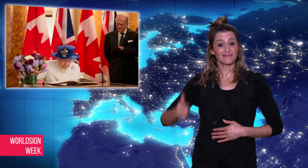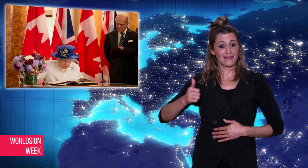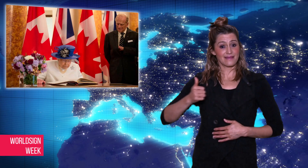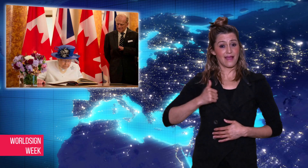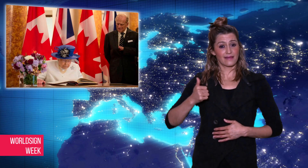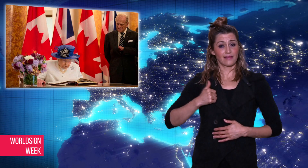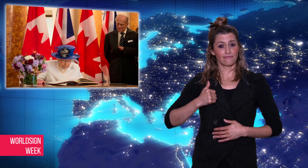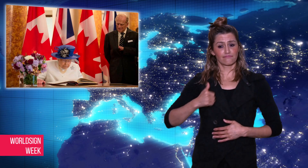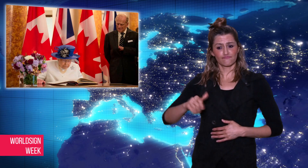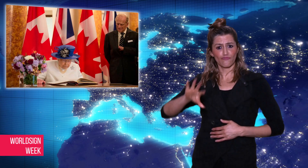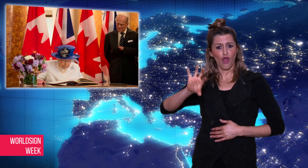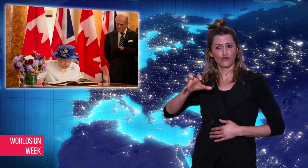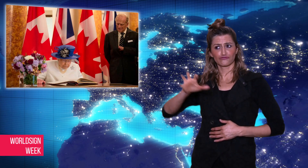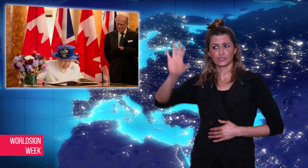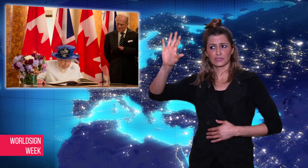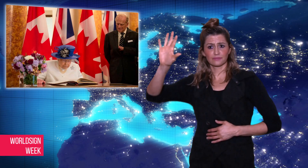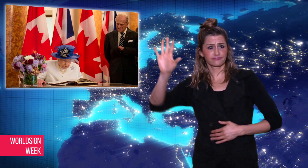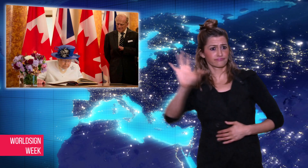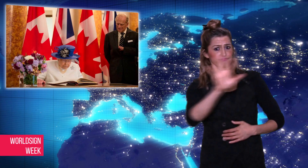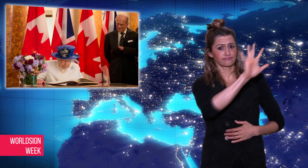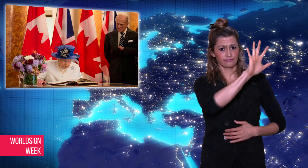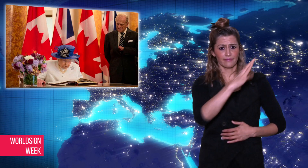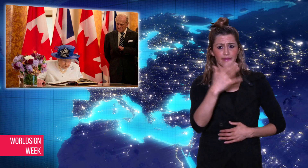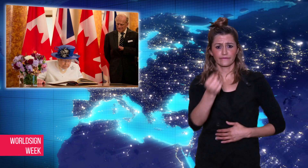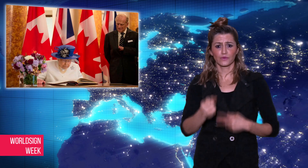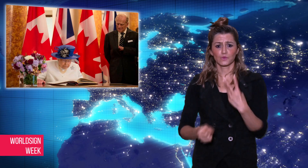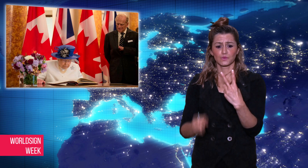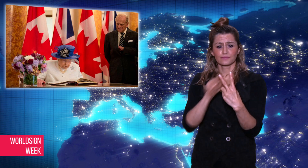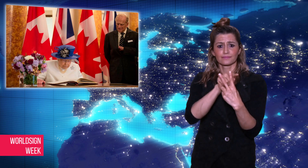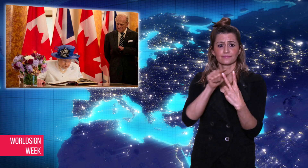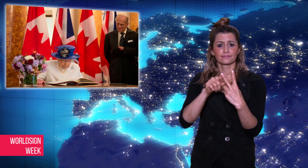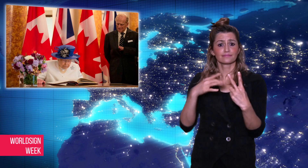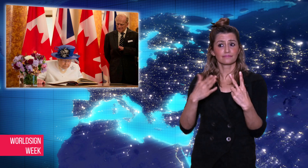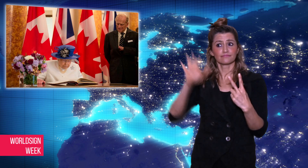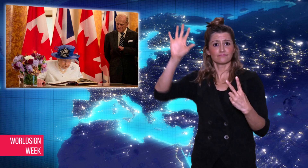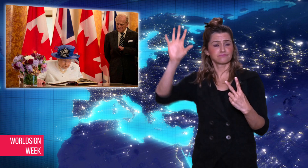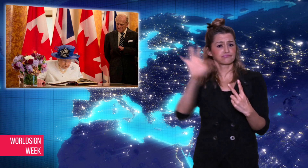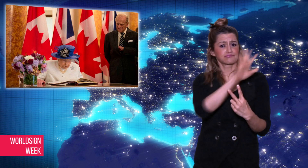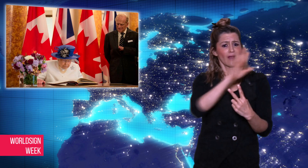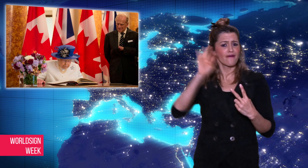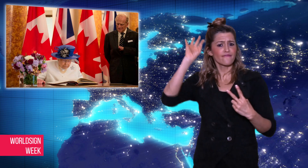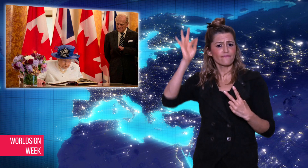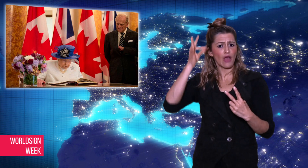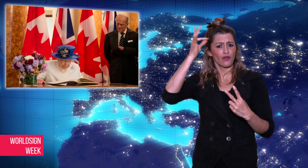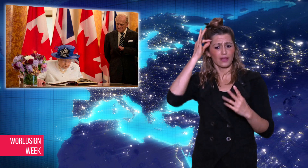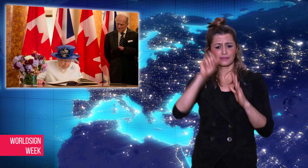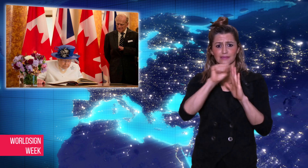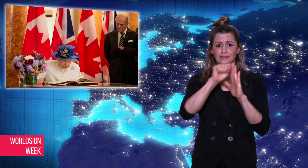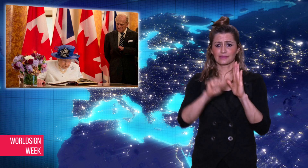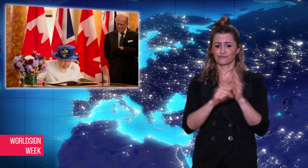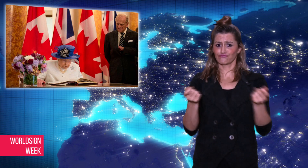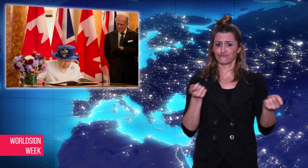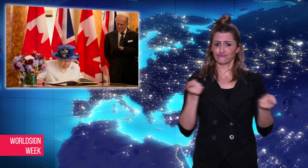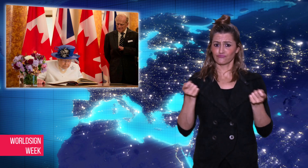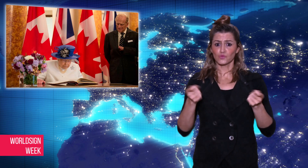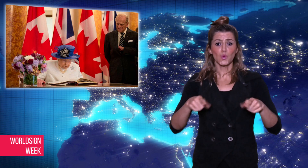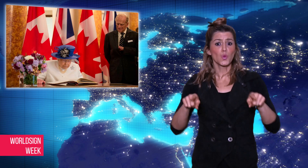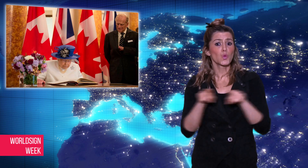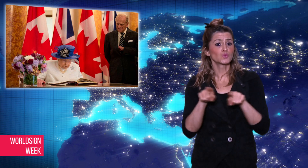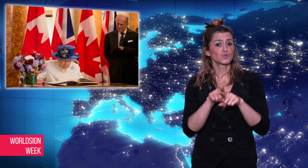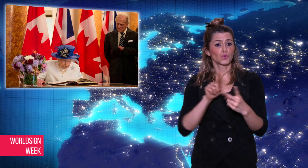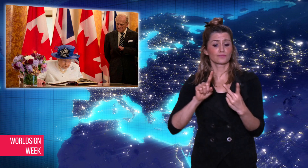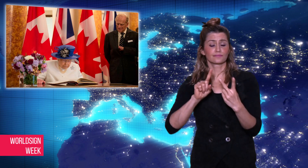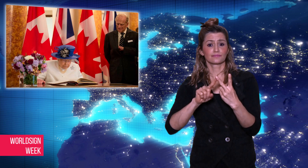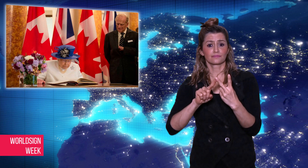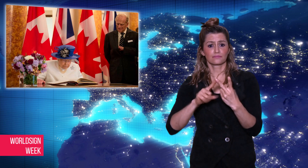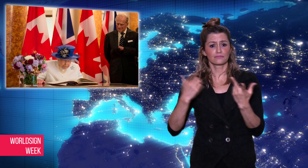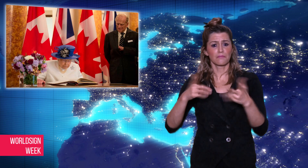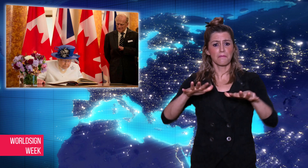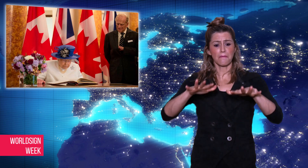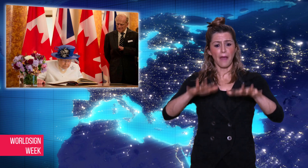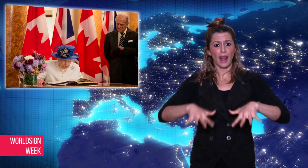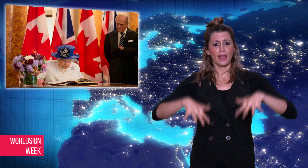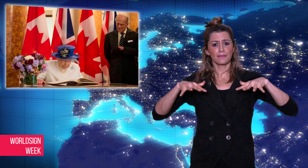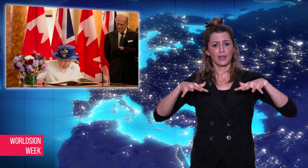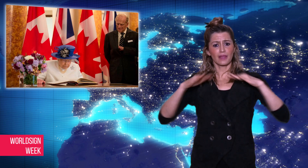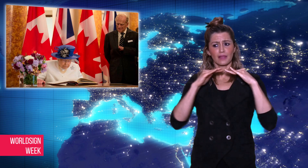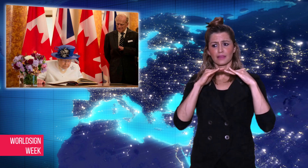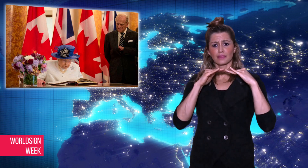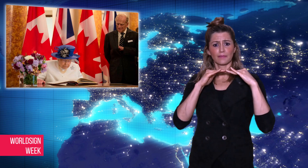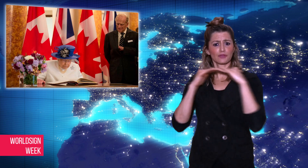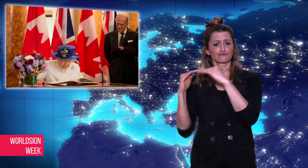Canada is both a federal state and a parliamentary